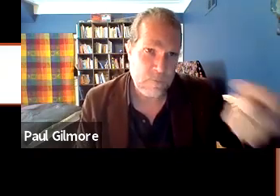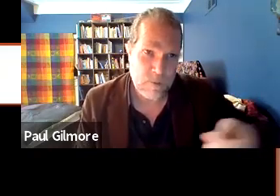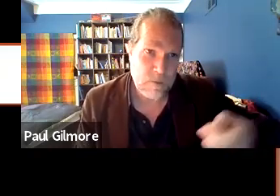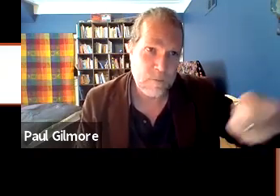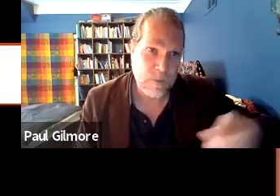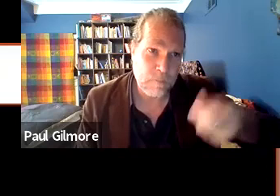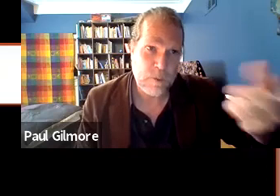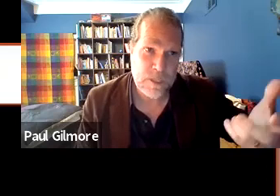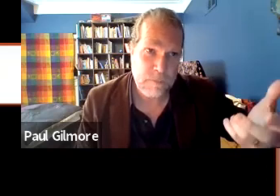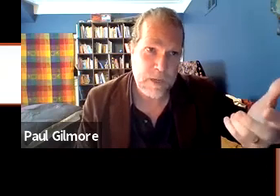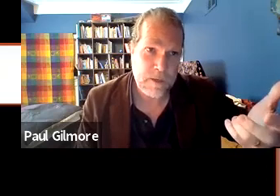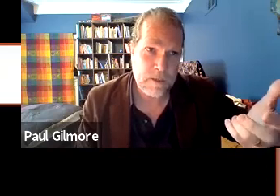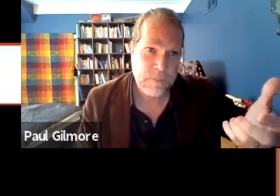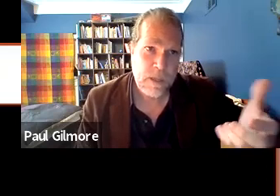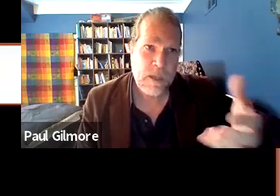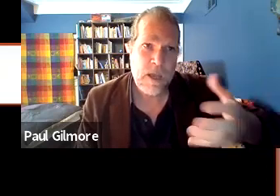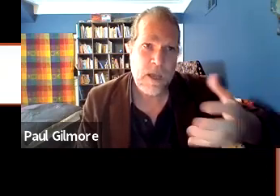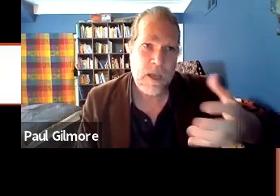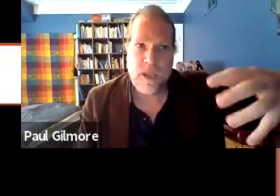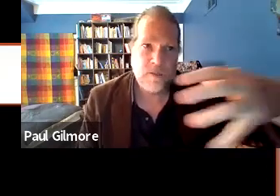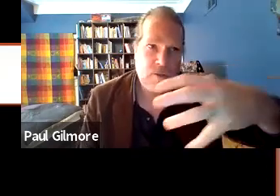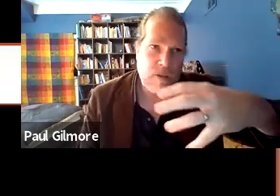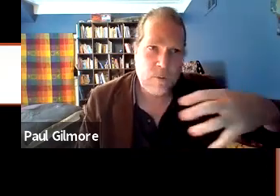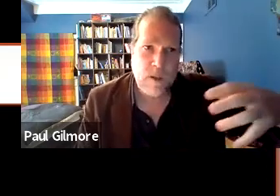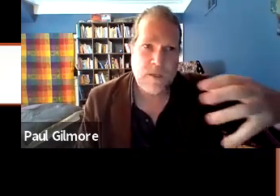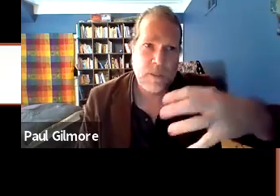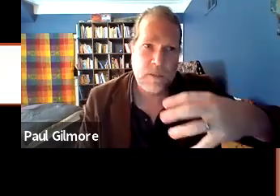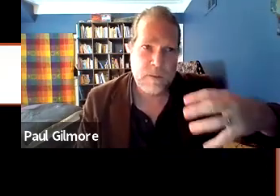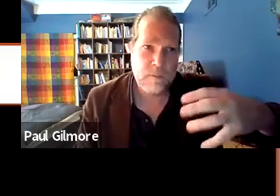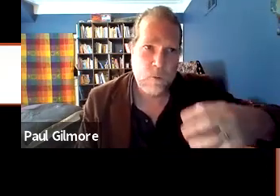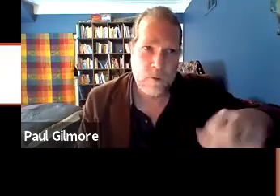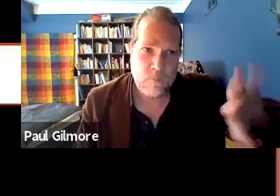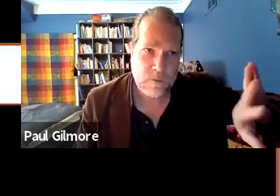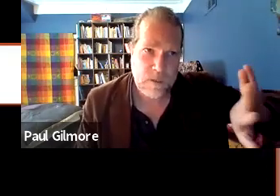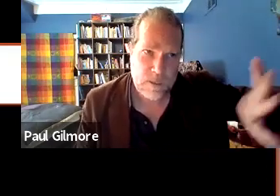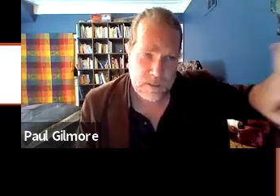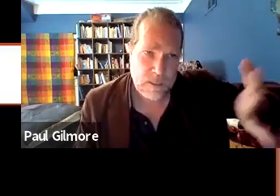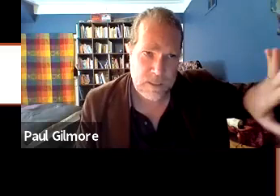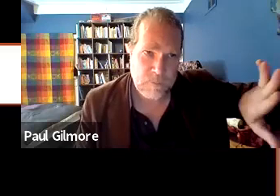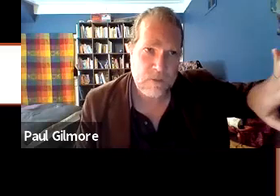from the British Empire and and so they were welcomed a little bit more with the exception